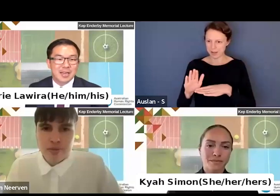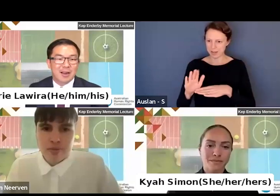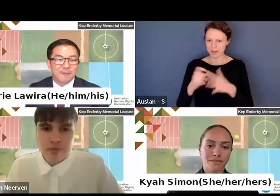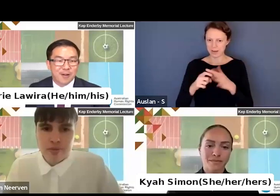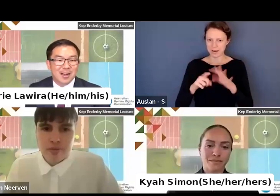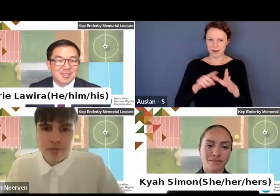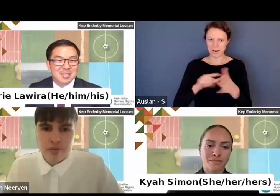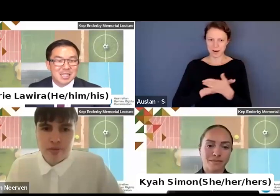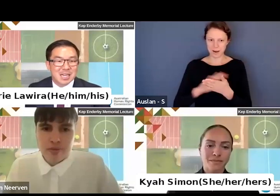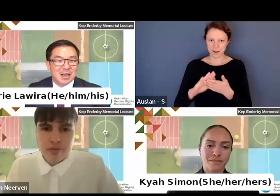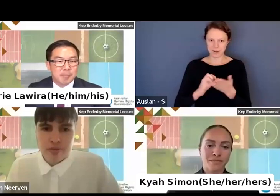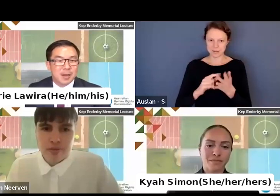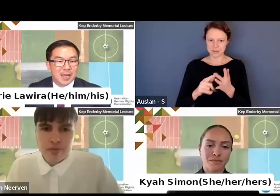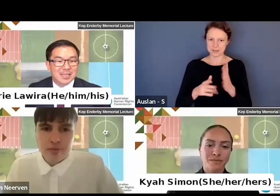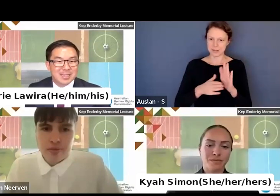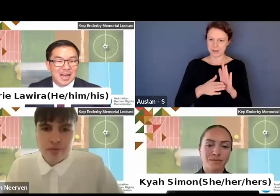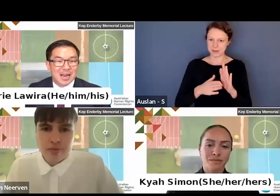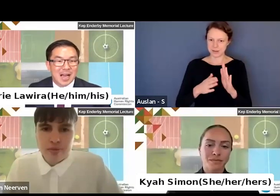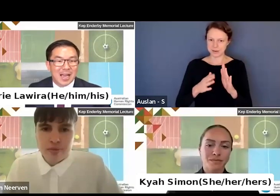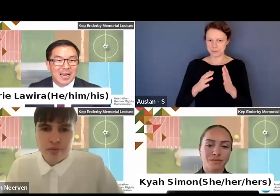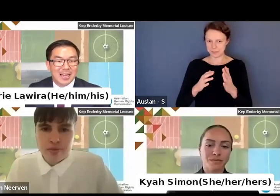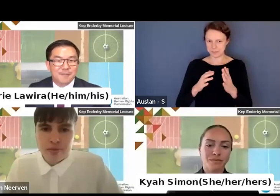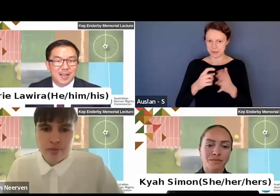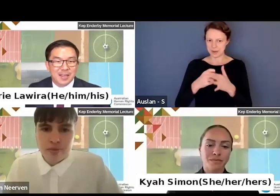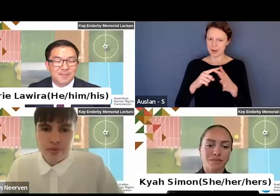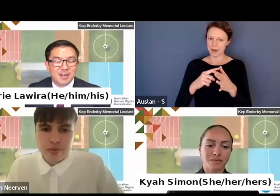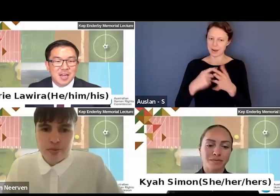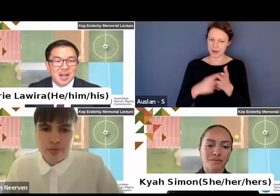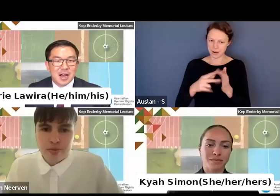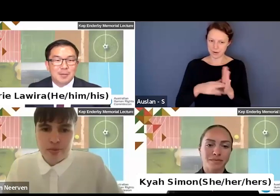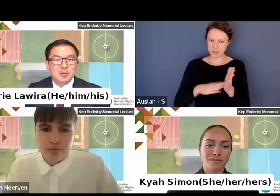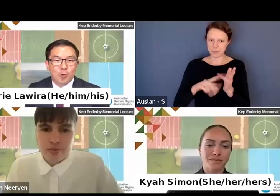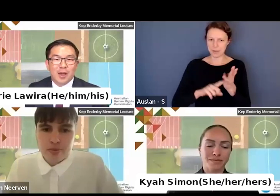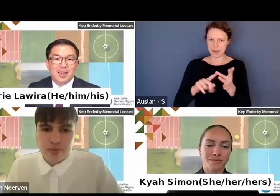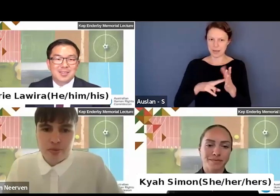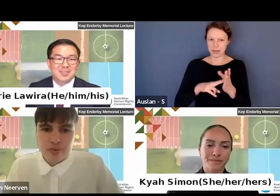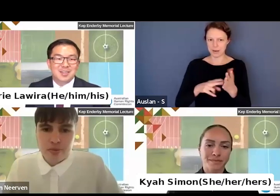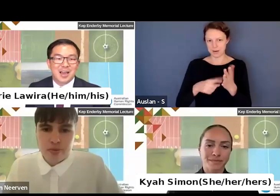Karen Farkas and Marlena Stana and Ellen Van, even to all our guests today.